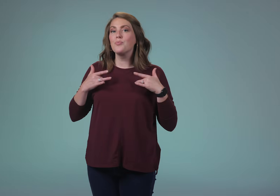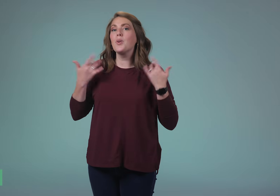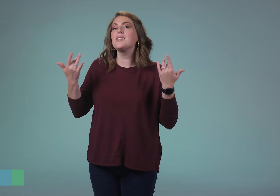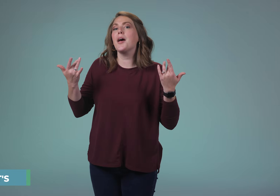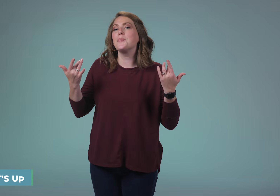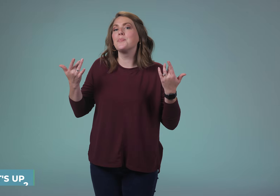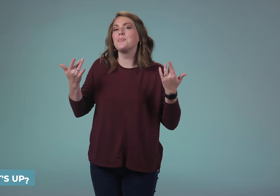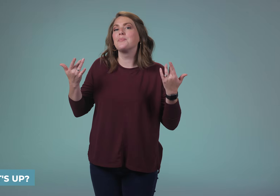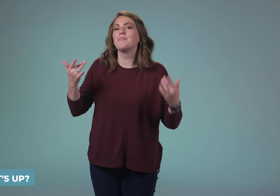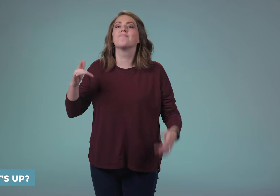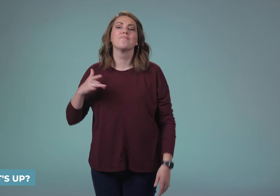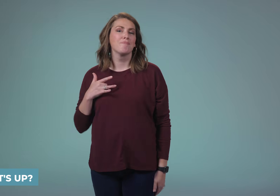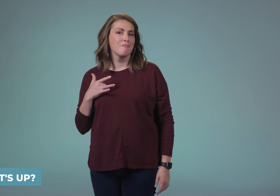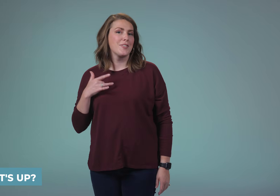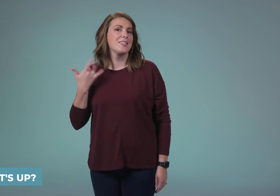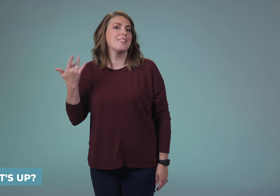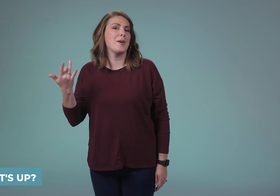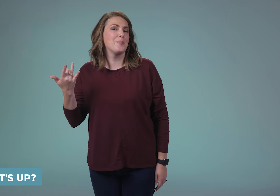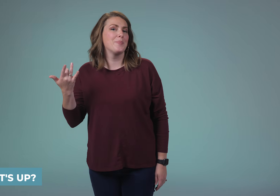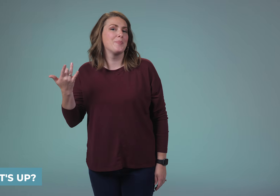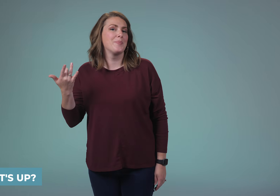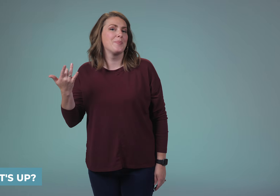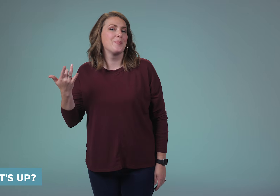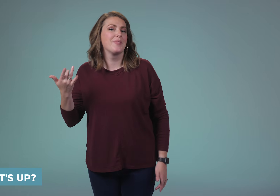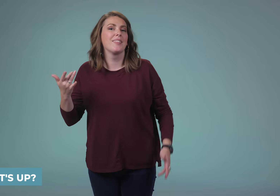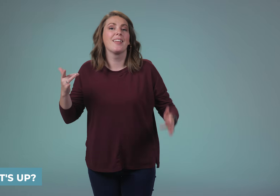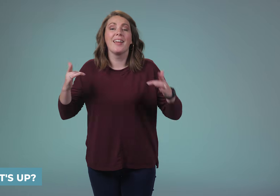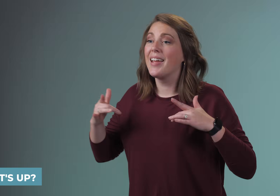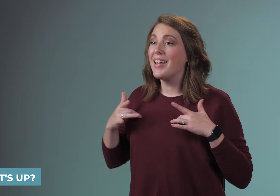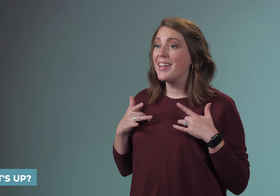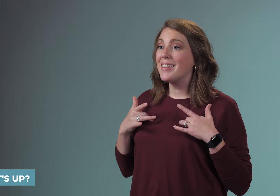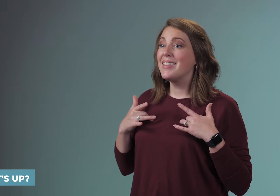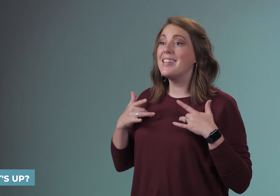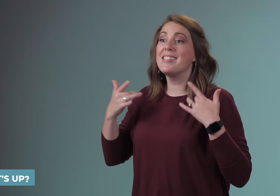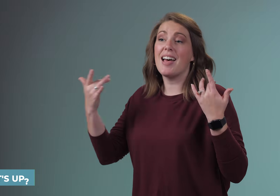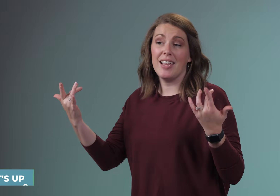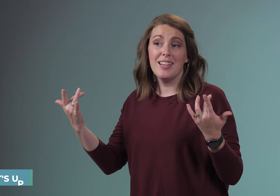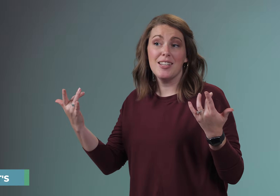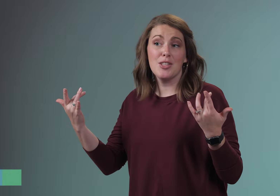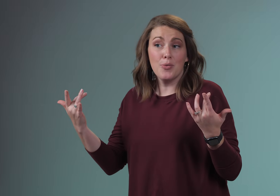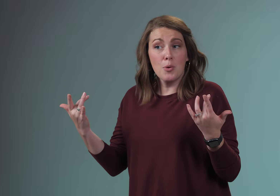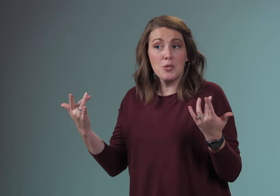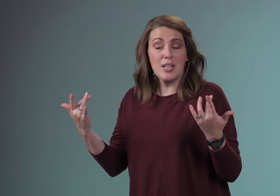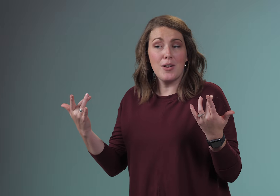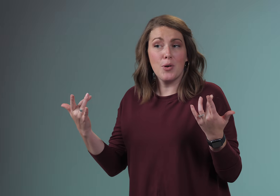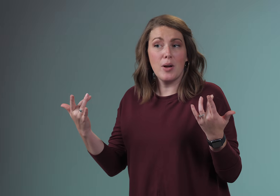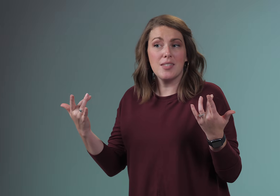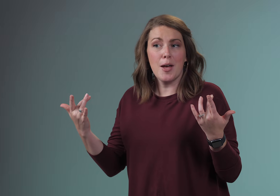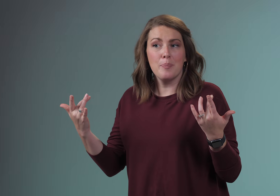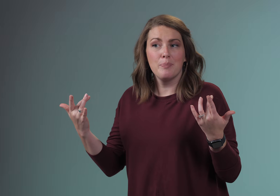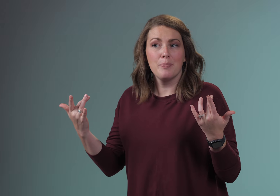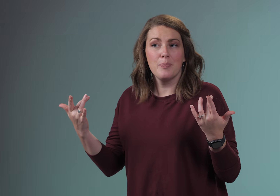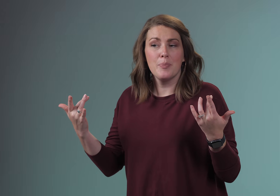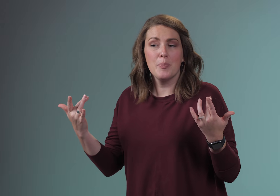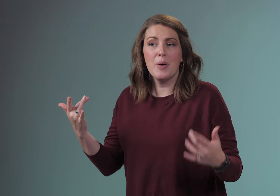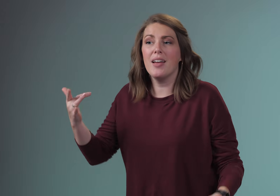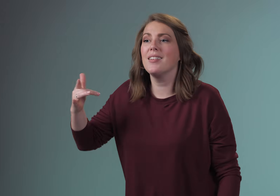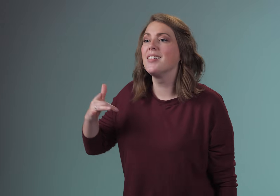WHAT'S UP? SUP? This sign is the formal sign for WHAT'S UP, but